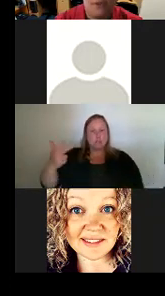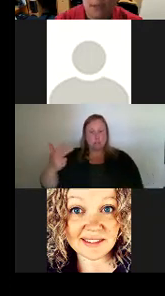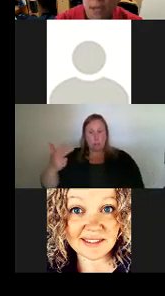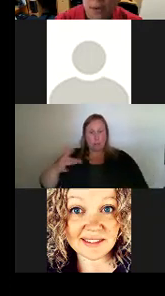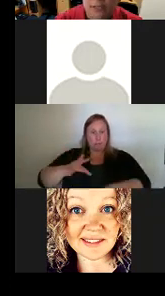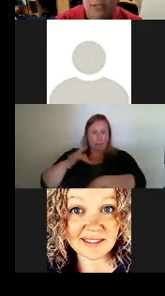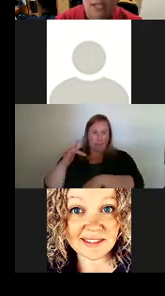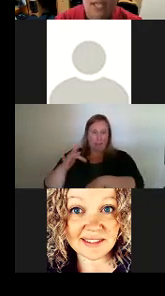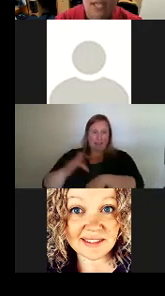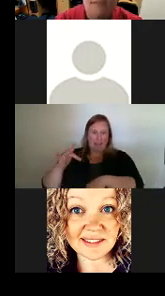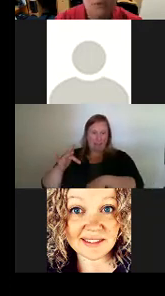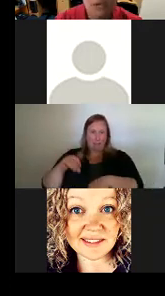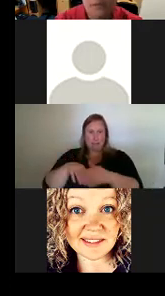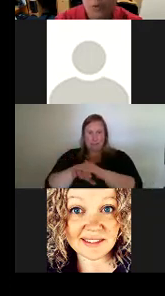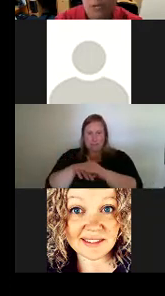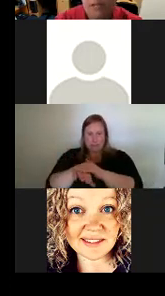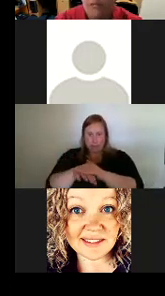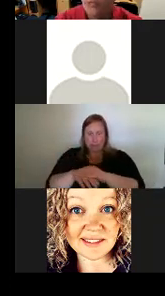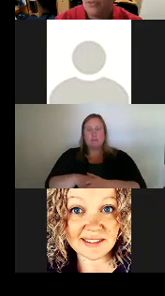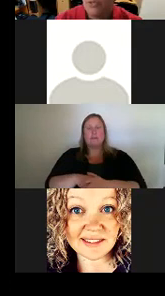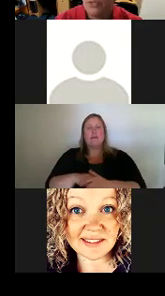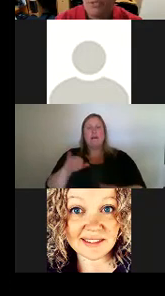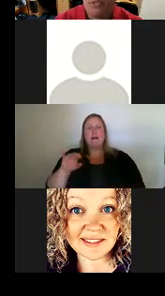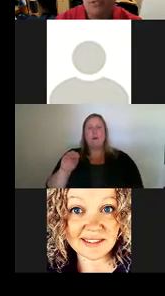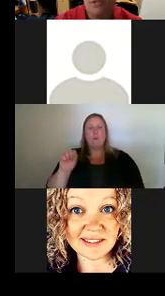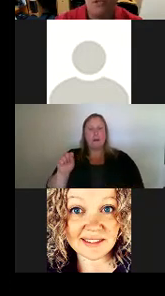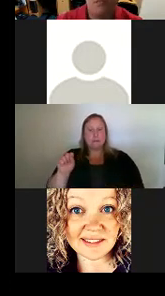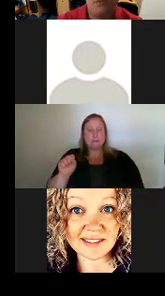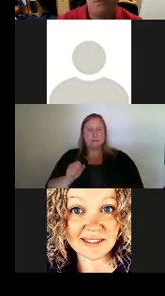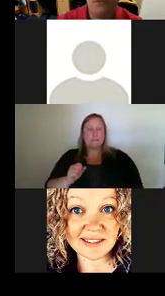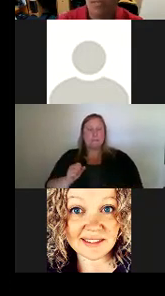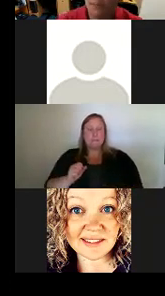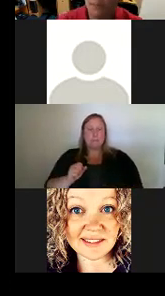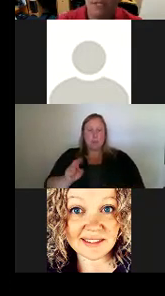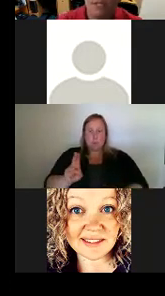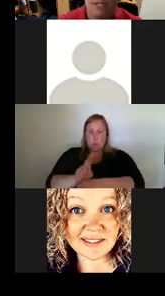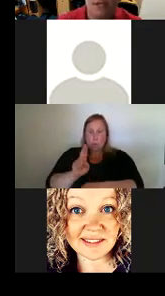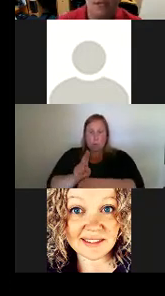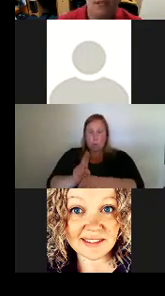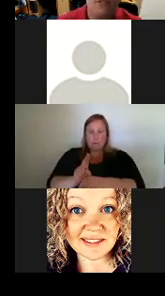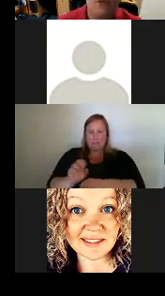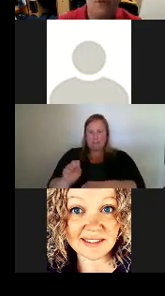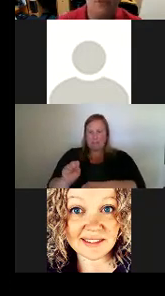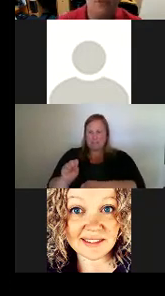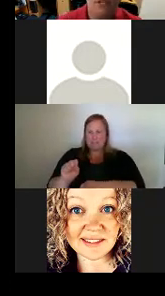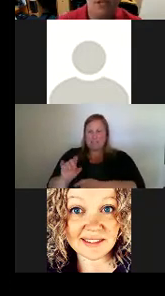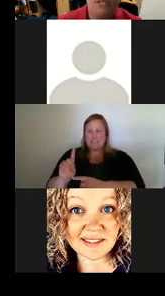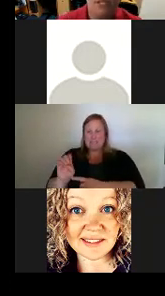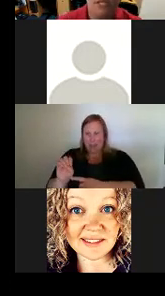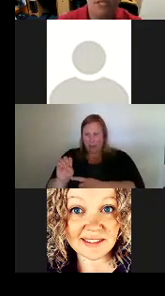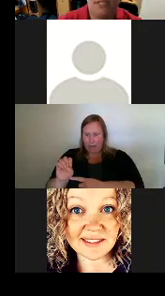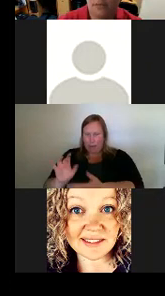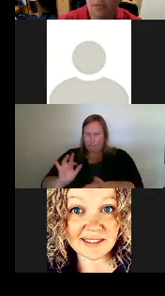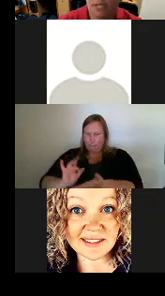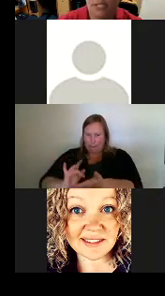THERE IS AN OPTION IN ACCESSIBILITY SETTINGS TO